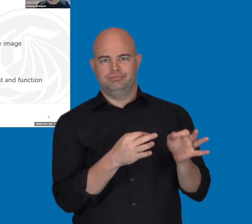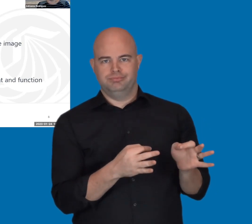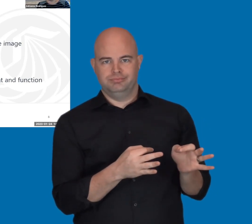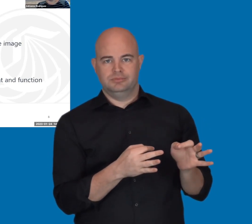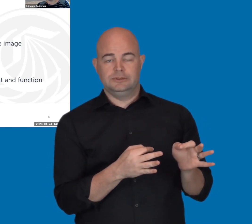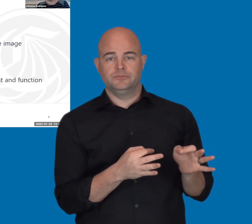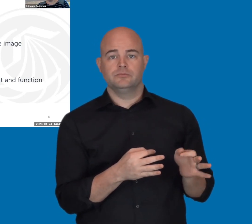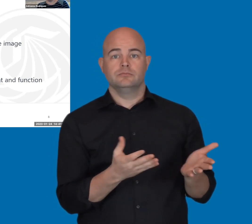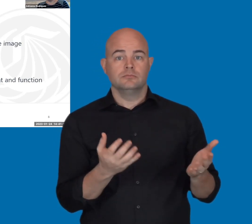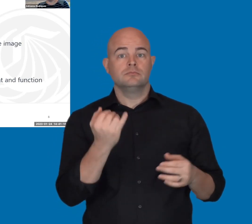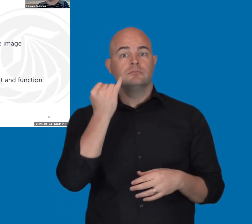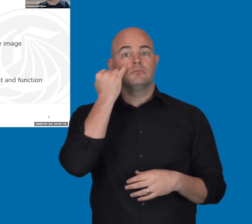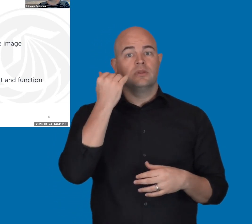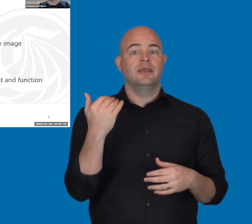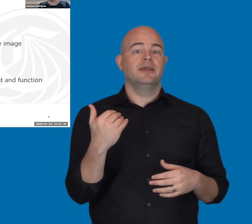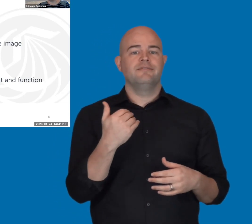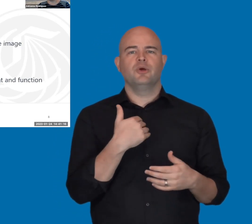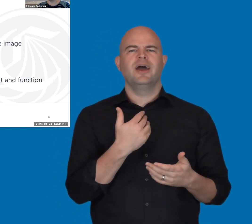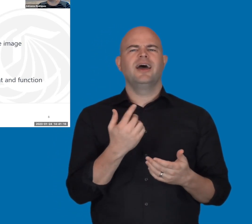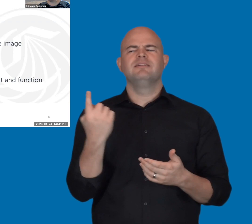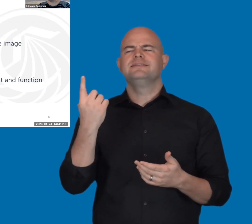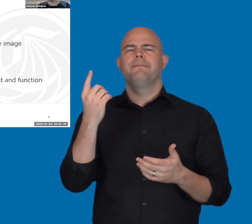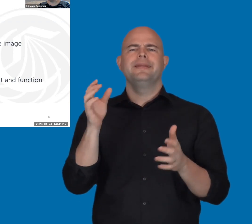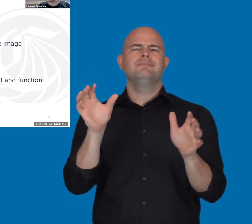So, if you have a decorative image that doesn't add